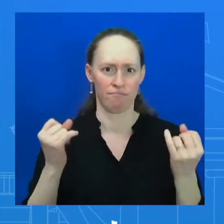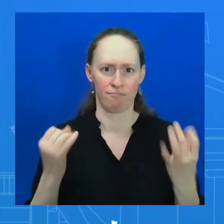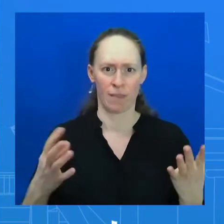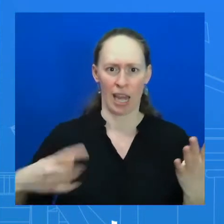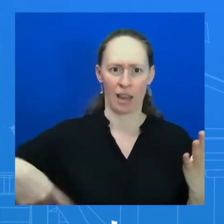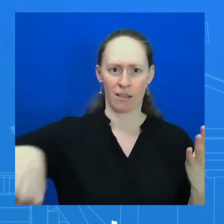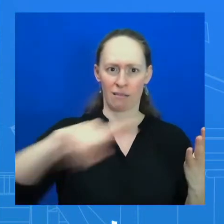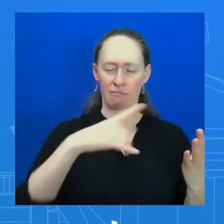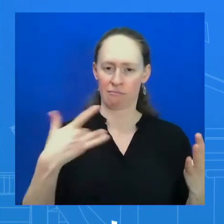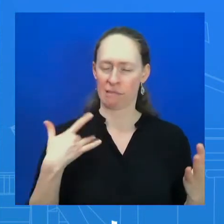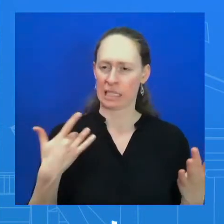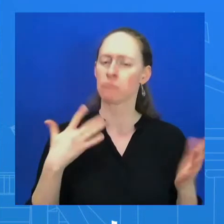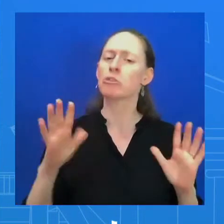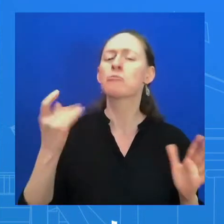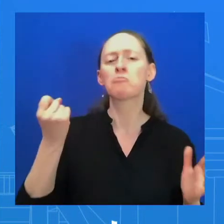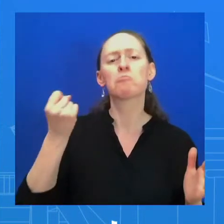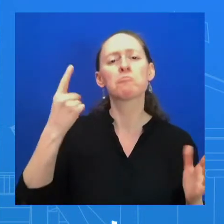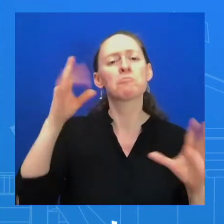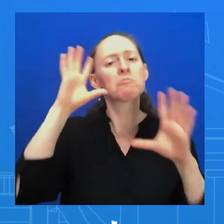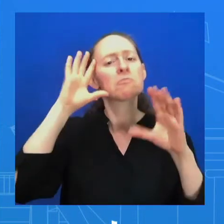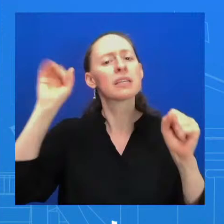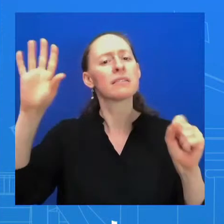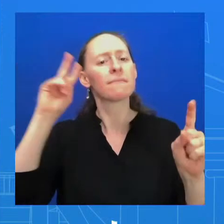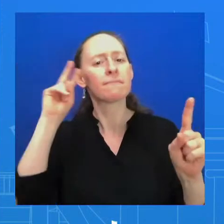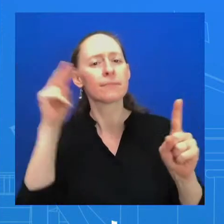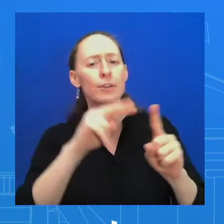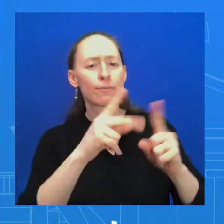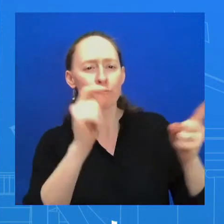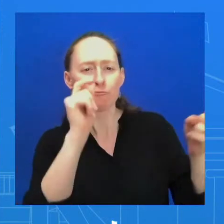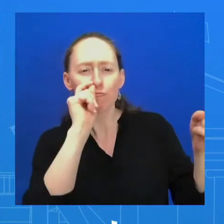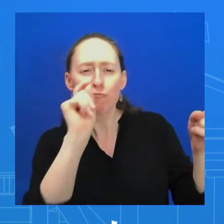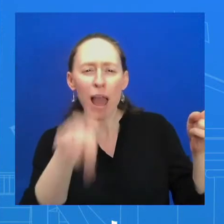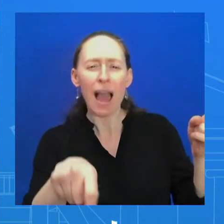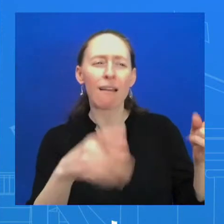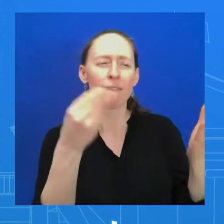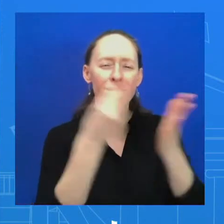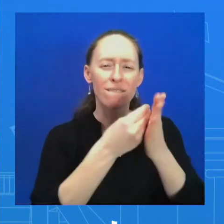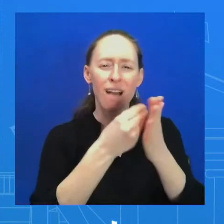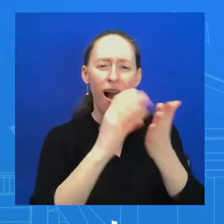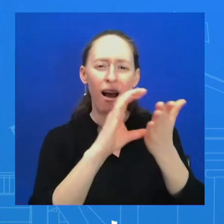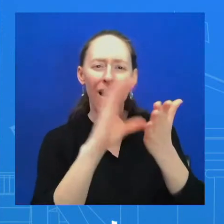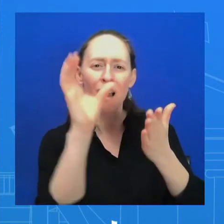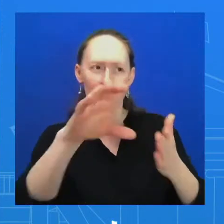about Ukraine and Ukraine funding, and he's made it abundantly clear over the course of two years.